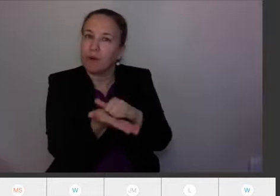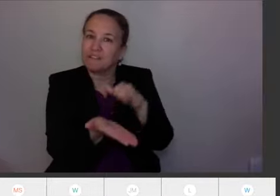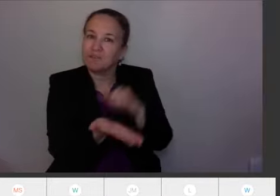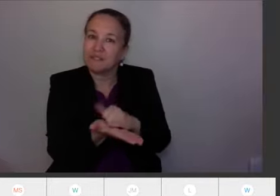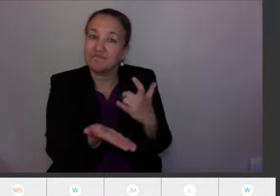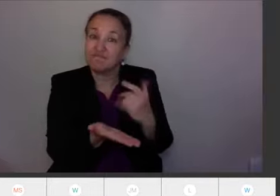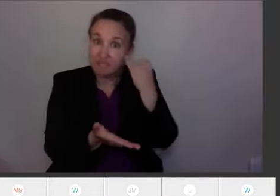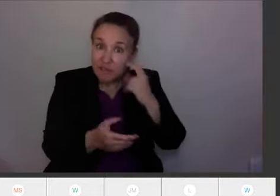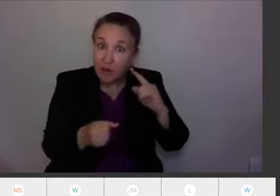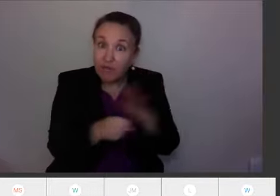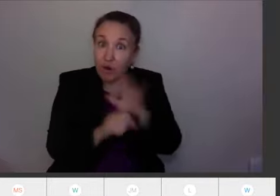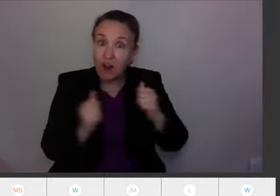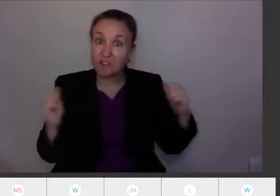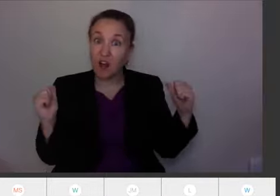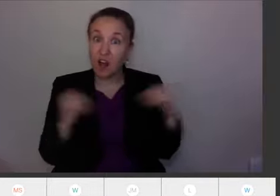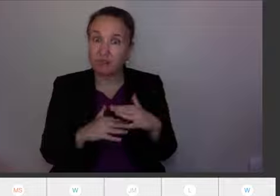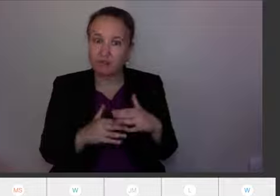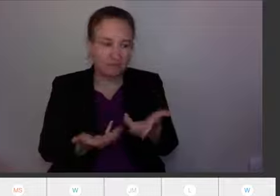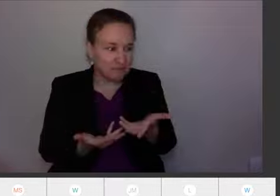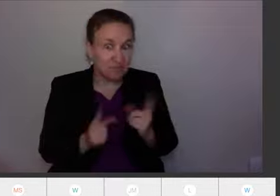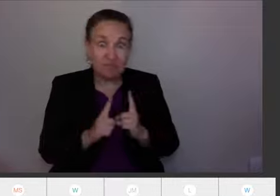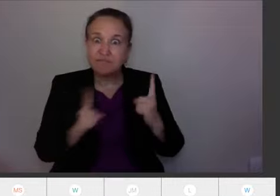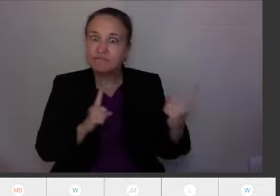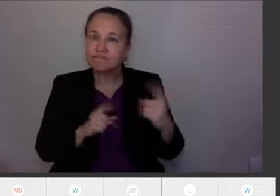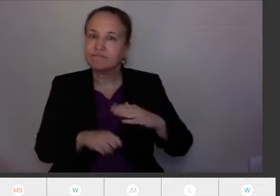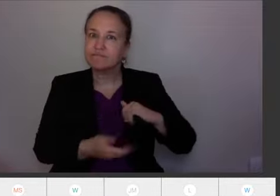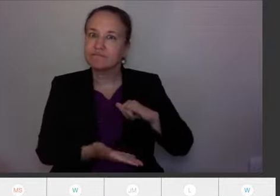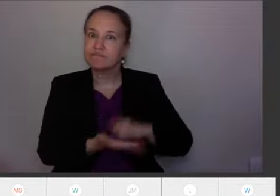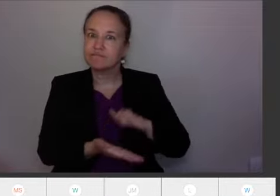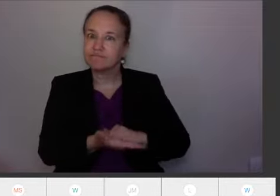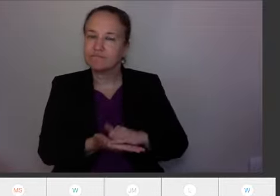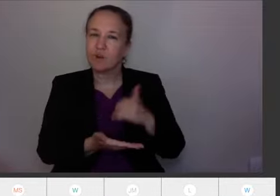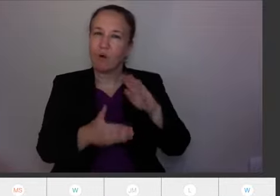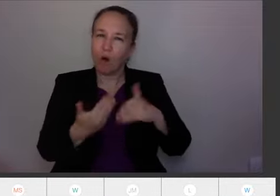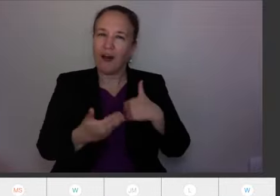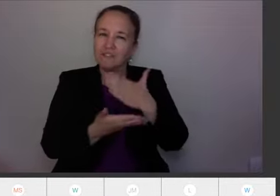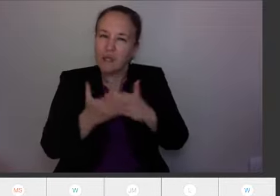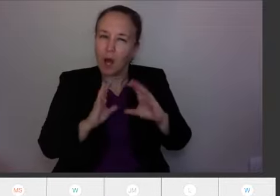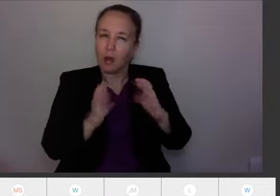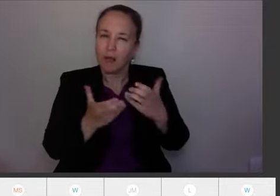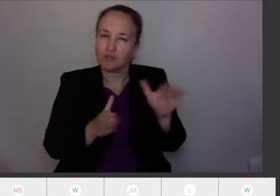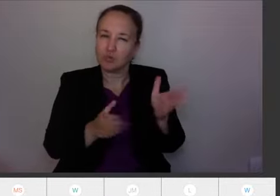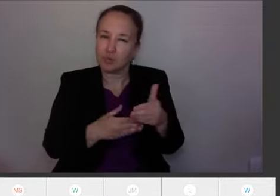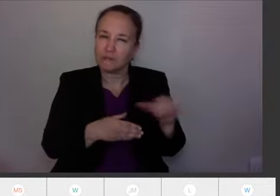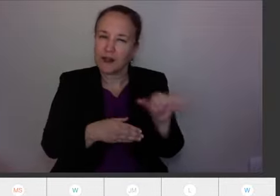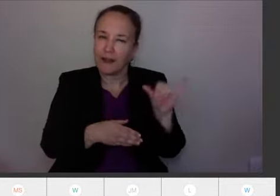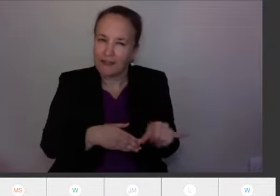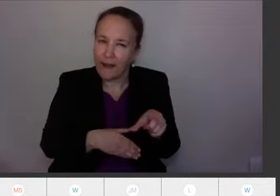of the normal number of children that were in that classroom in that classroom so you know that's kind of where they